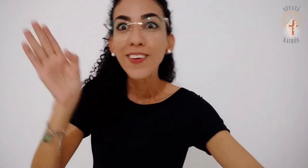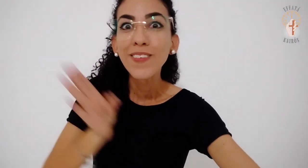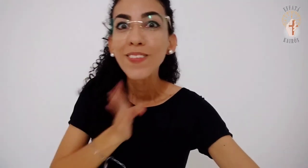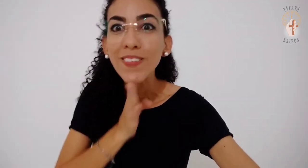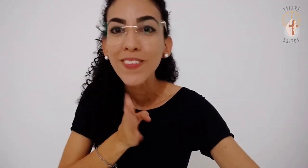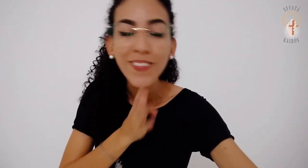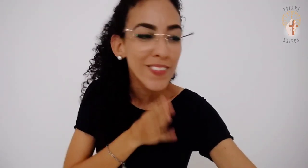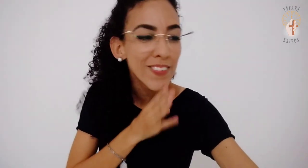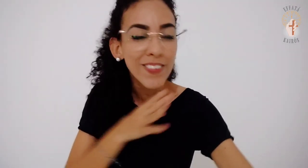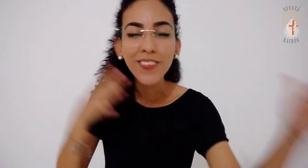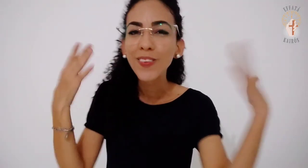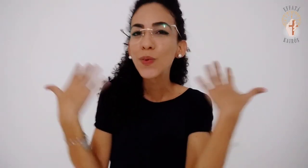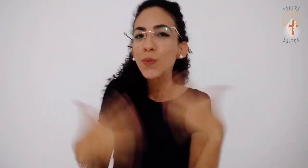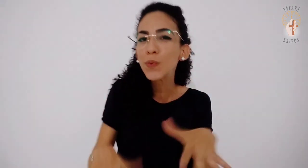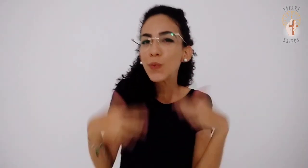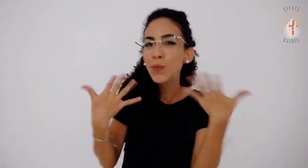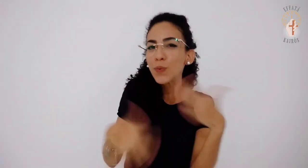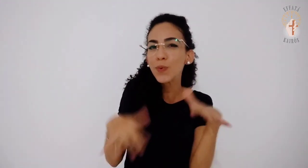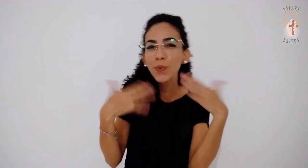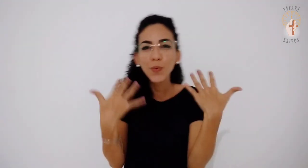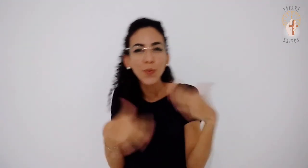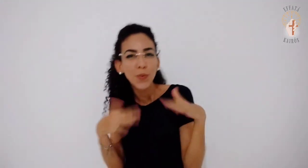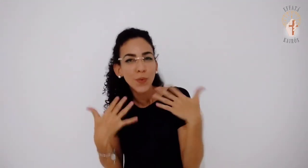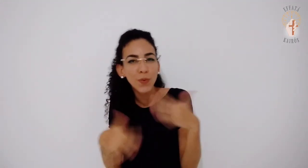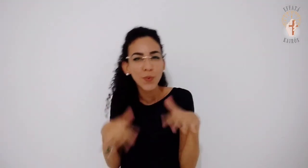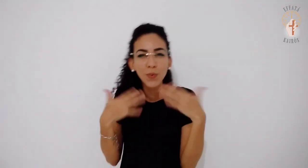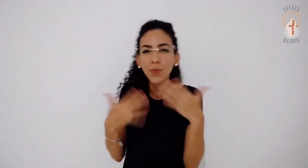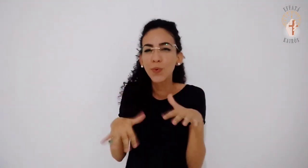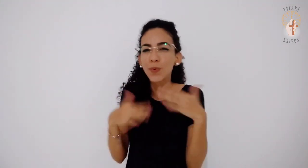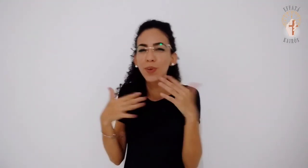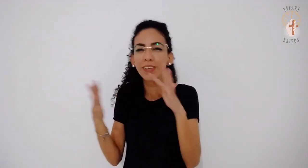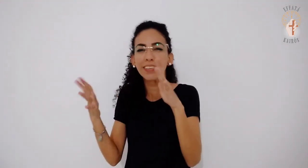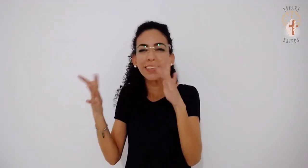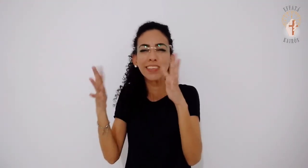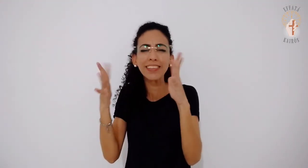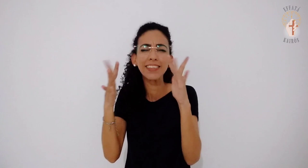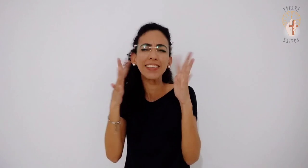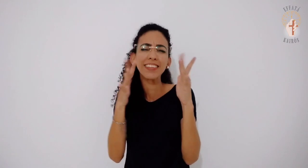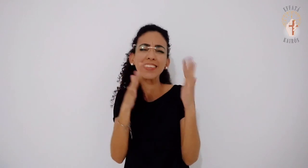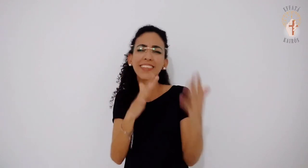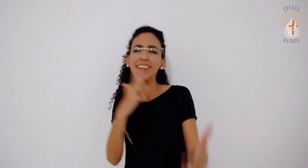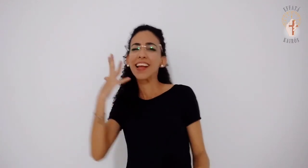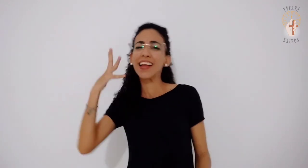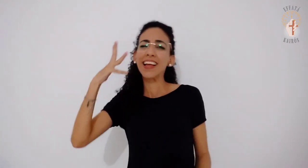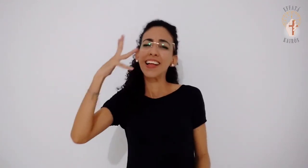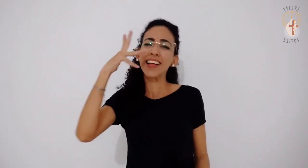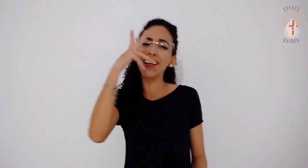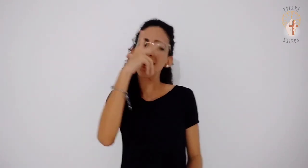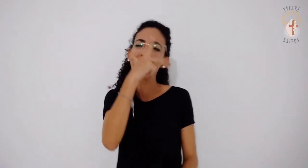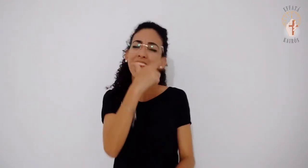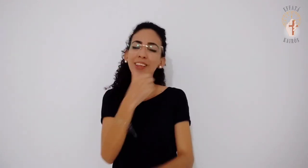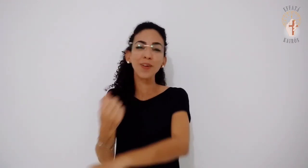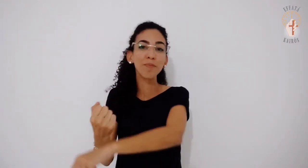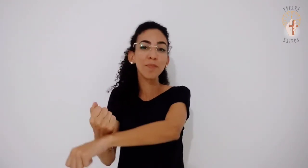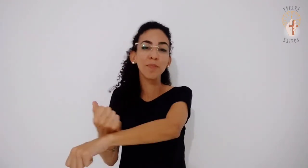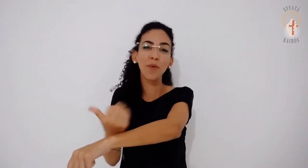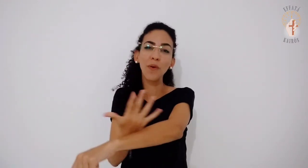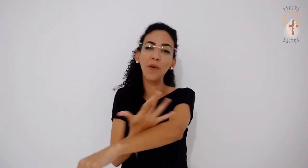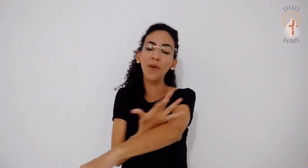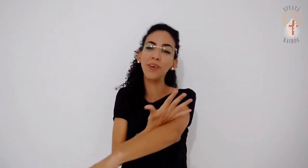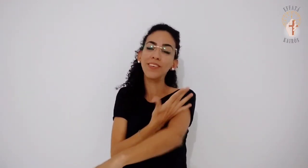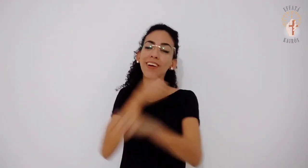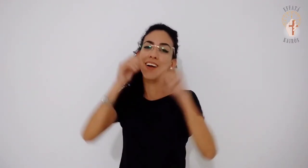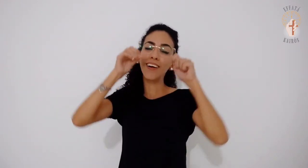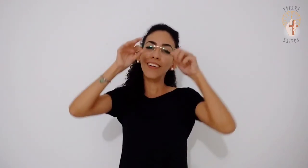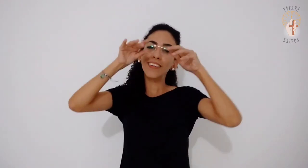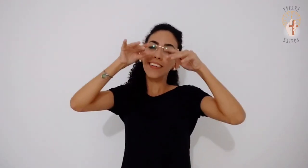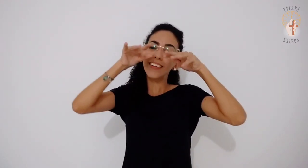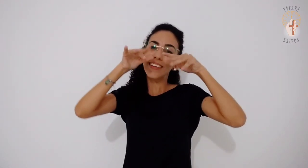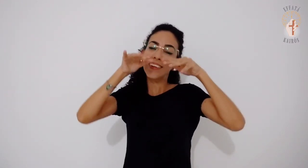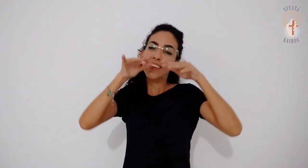They met ... beautiful and emotion.